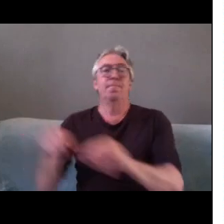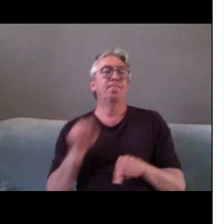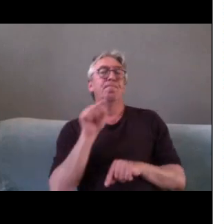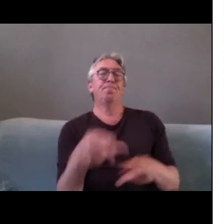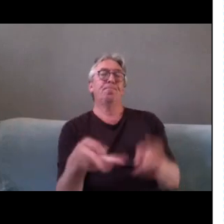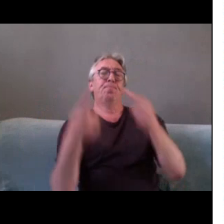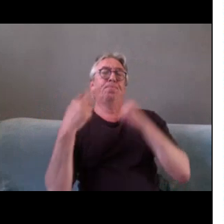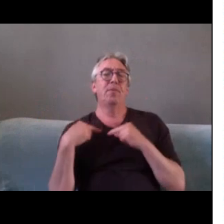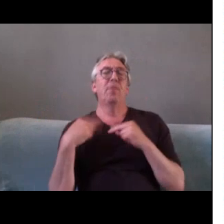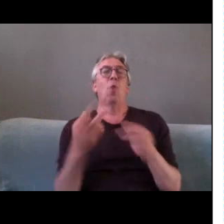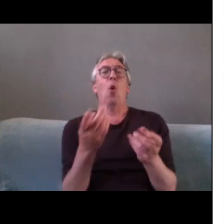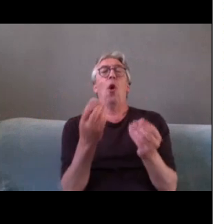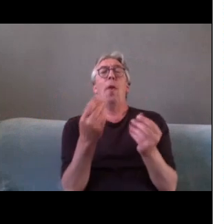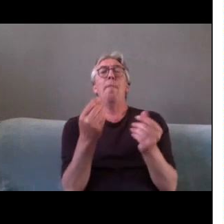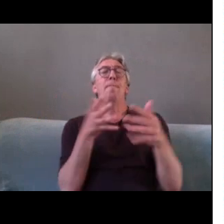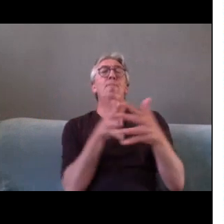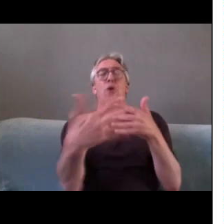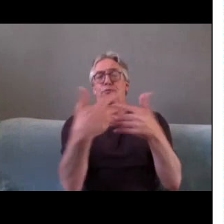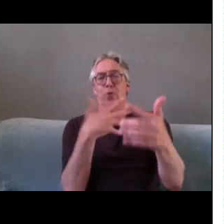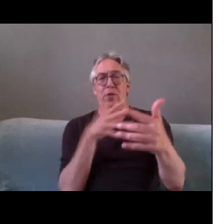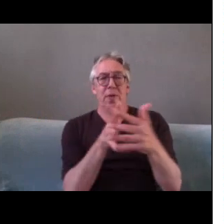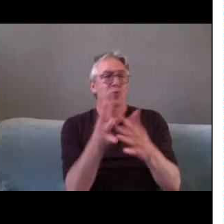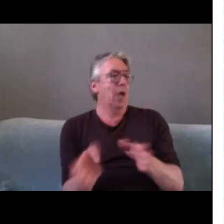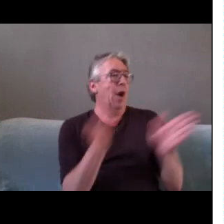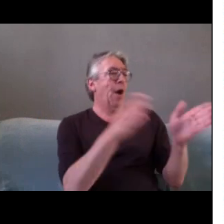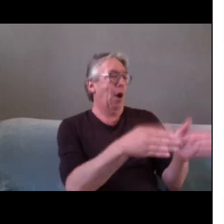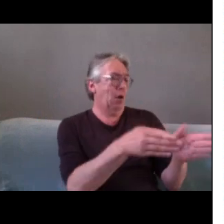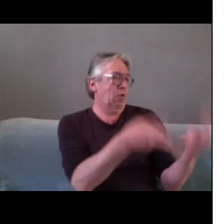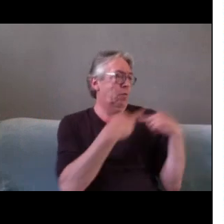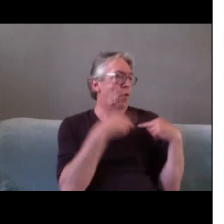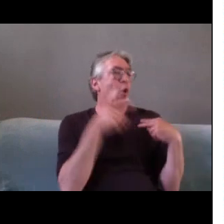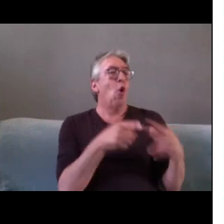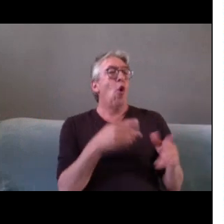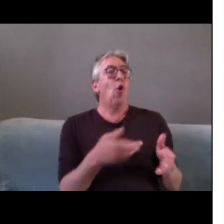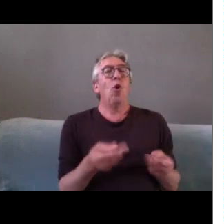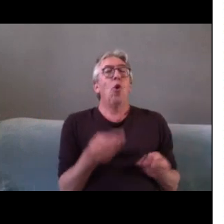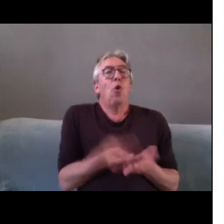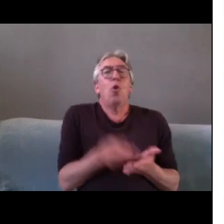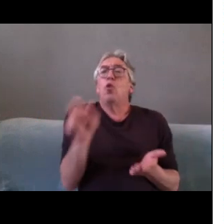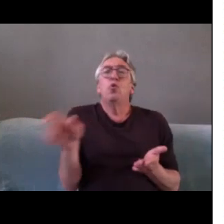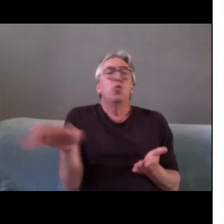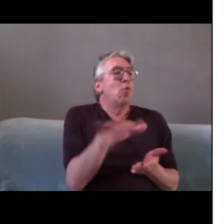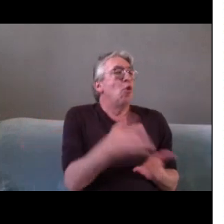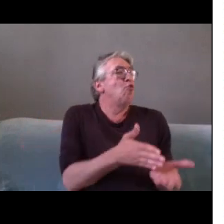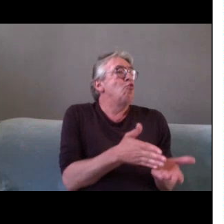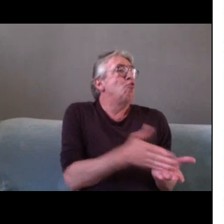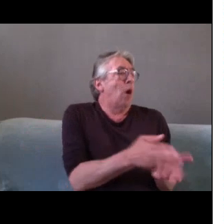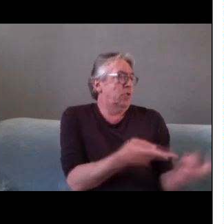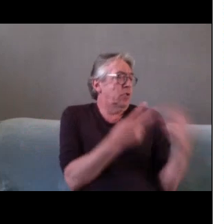or contributing to the protection of consumer rights. But also the Code says the countries can go beyond this.